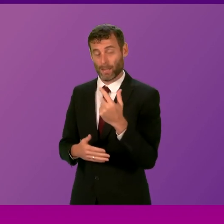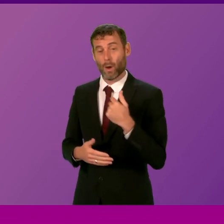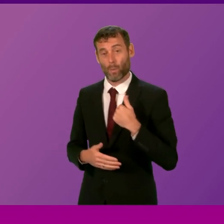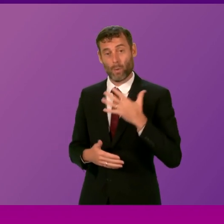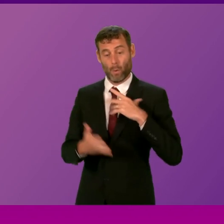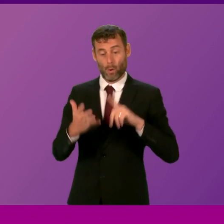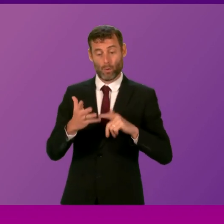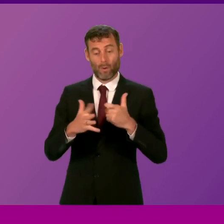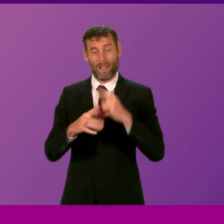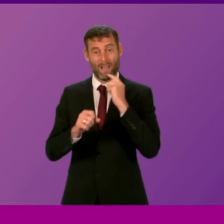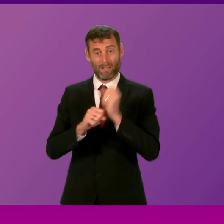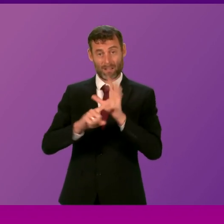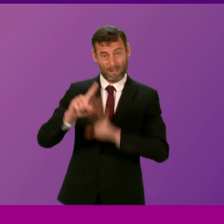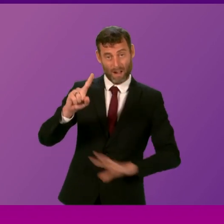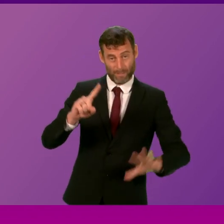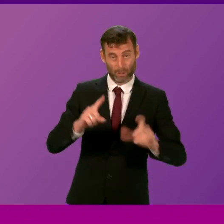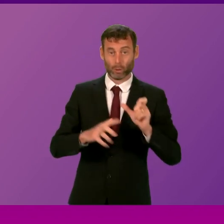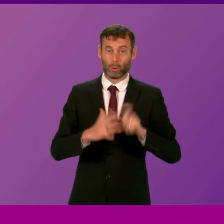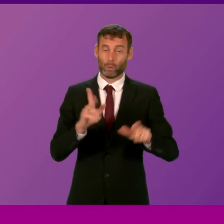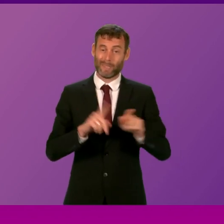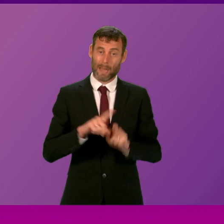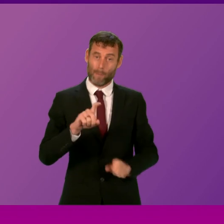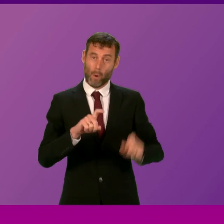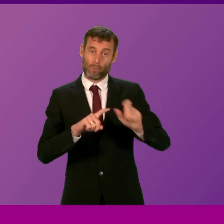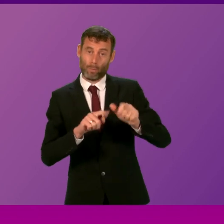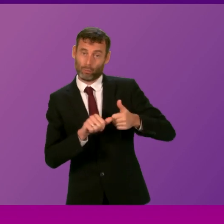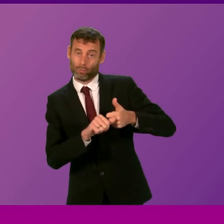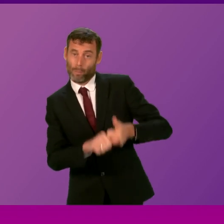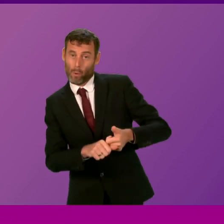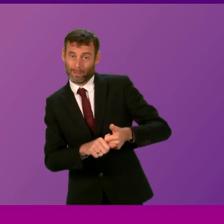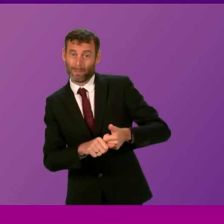the fact that carers allowance is the lowest of all the working-age benefits.